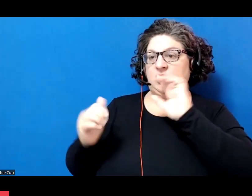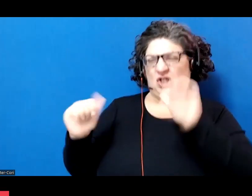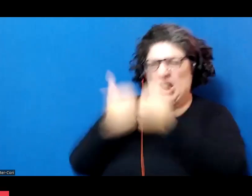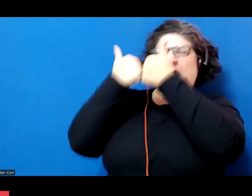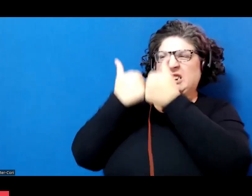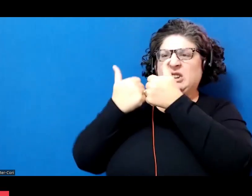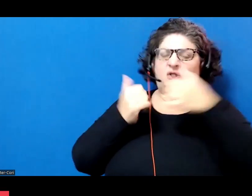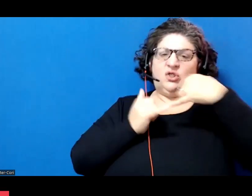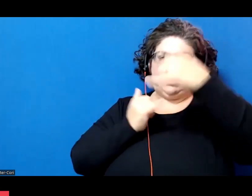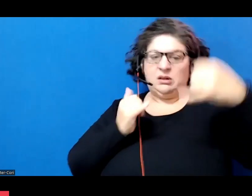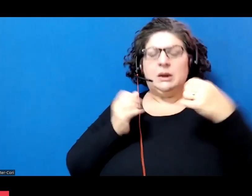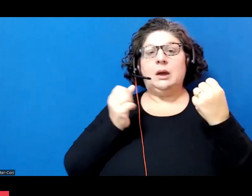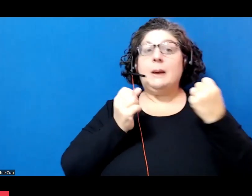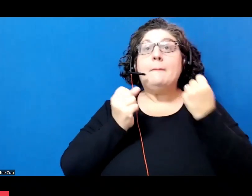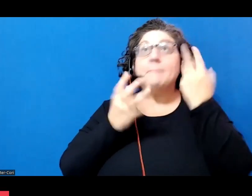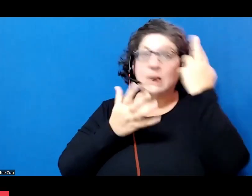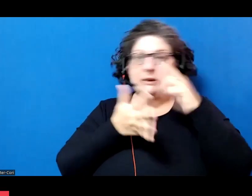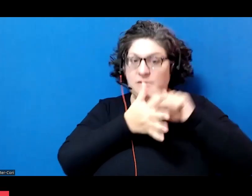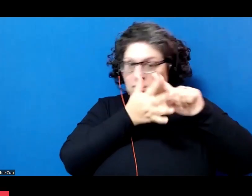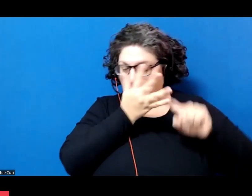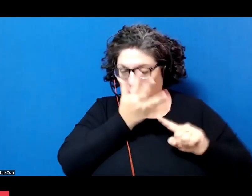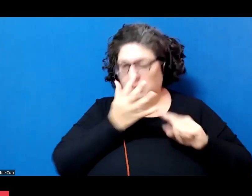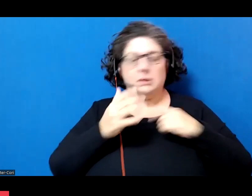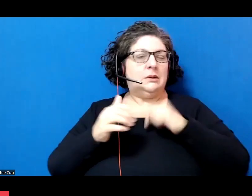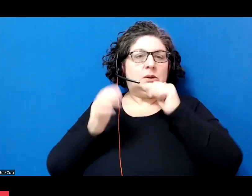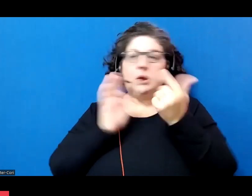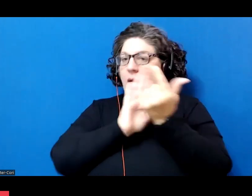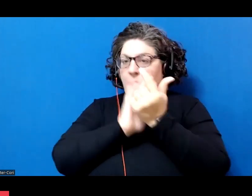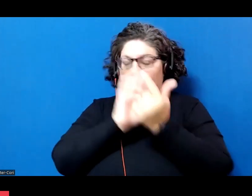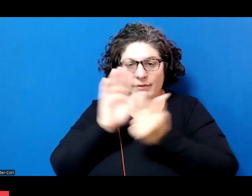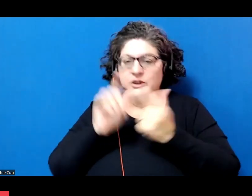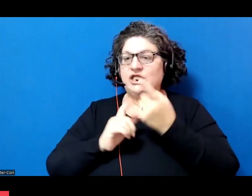on number of grounds. This was an unlawful partisan gerrymander.